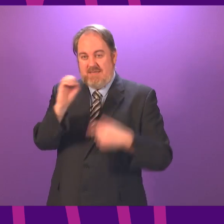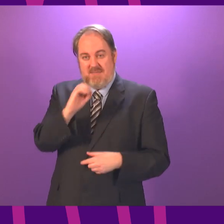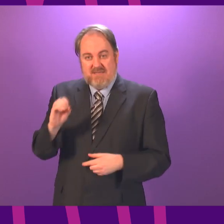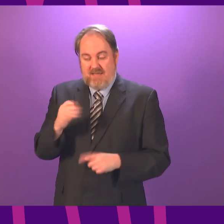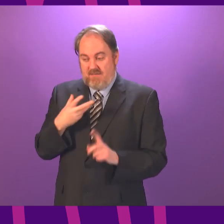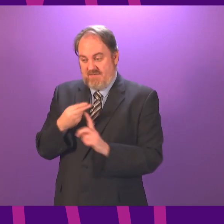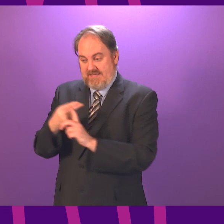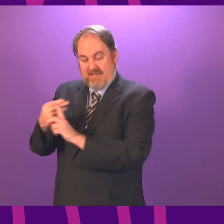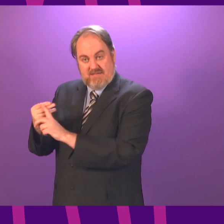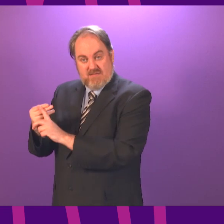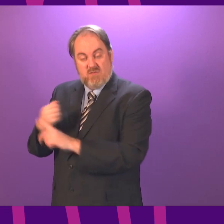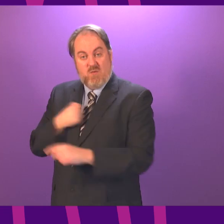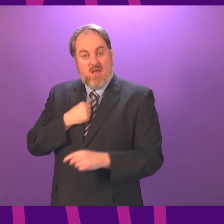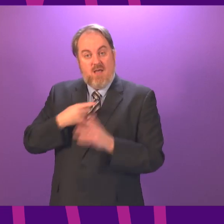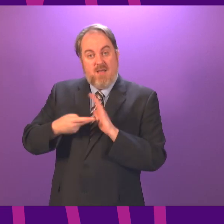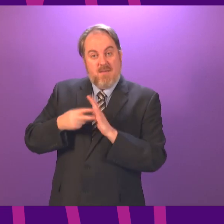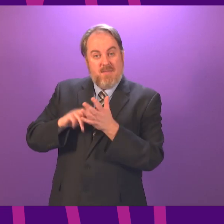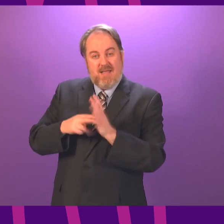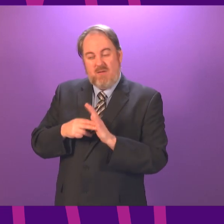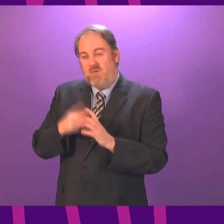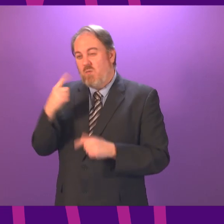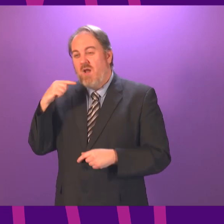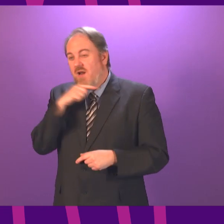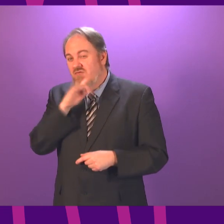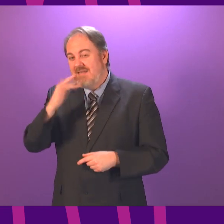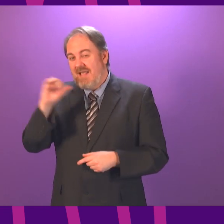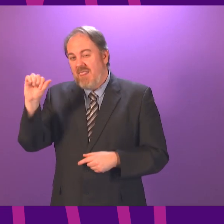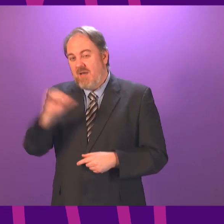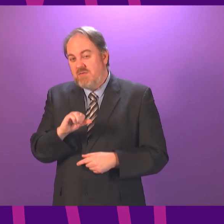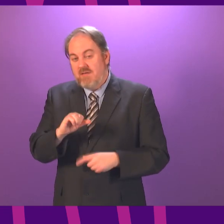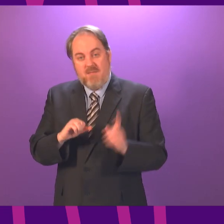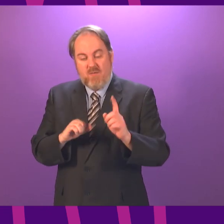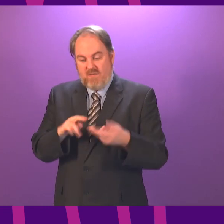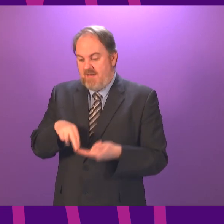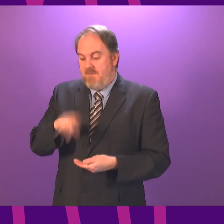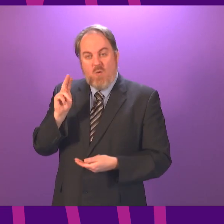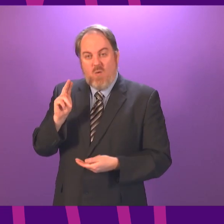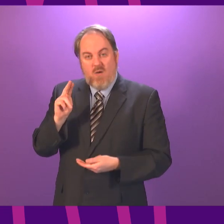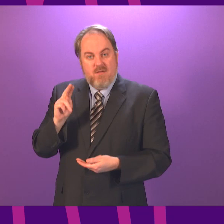in our deployment plan was around 110,000, so we have exceeded that already.